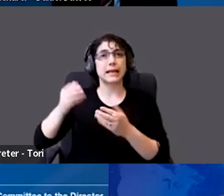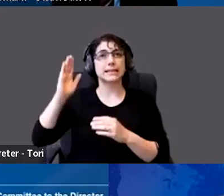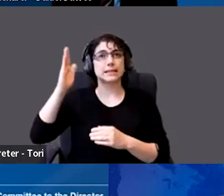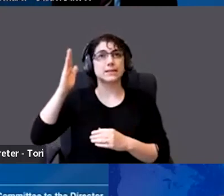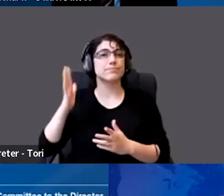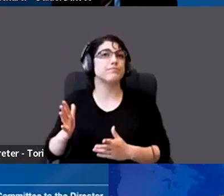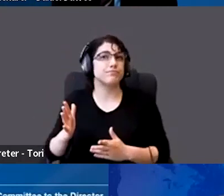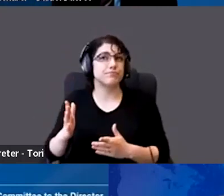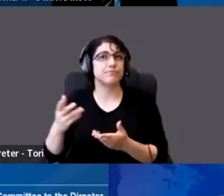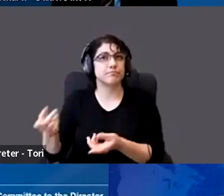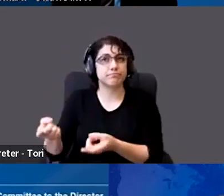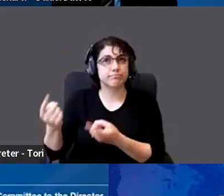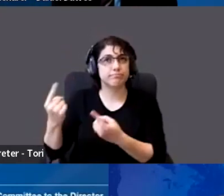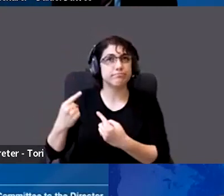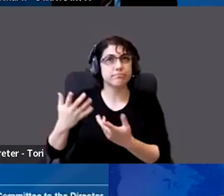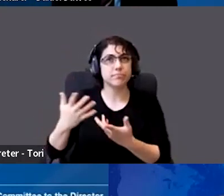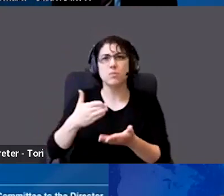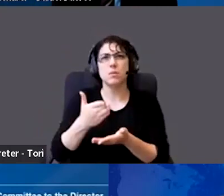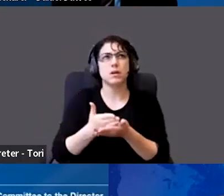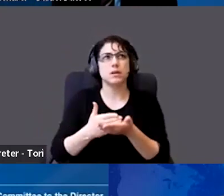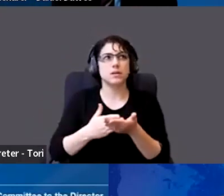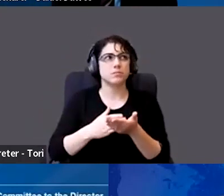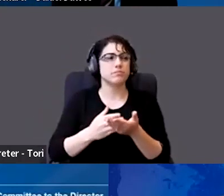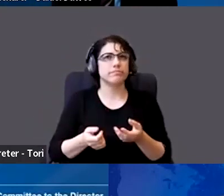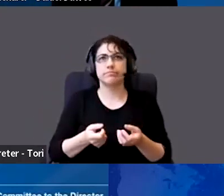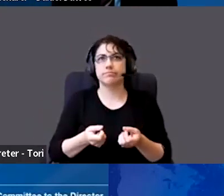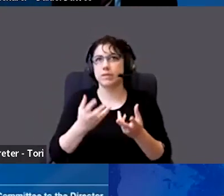of different ways we might be able to follow up on those excellent candidates.